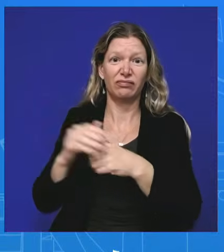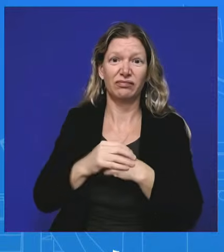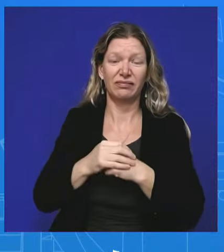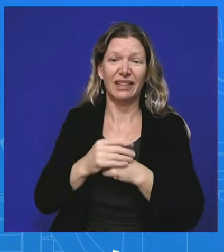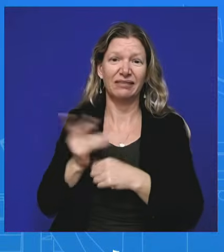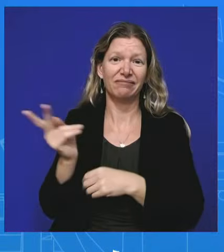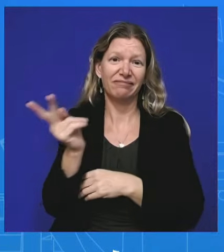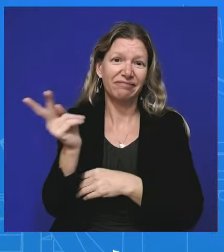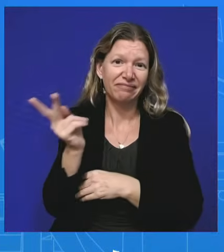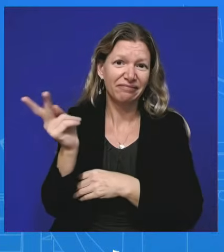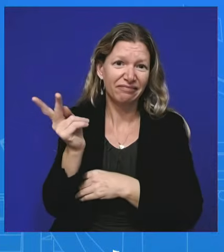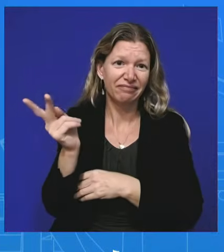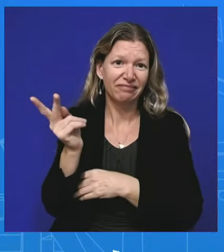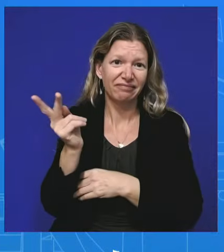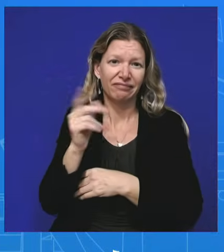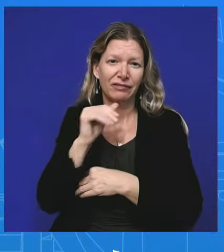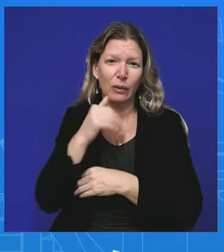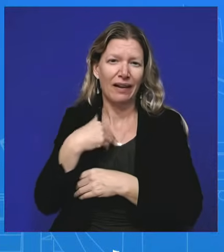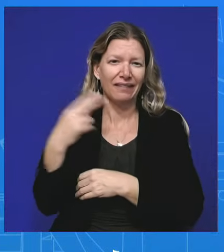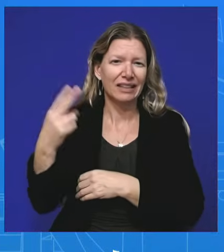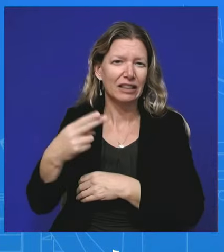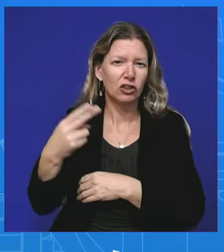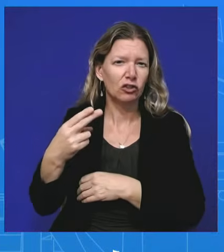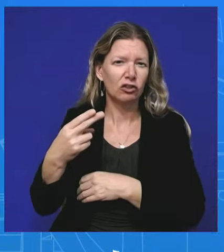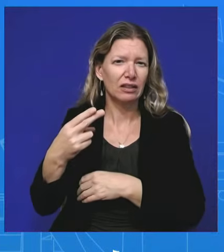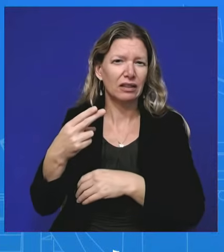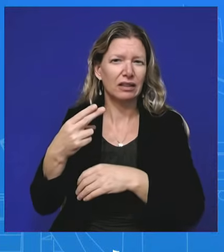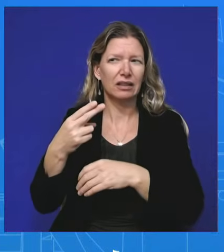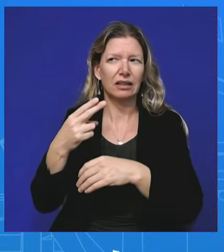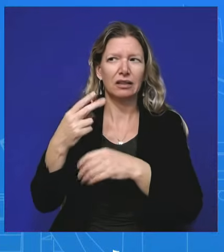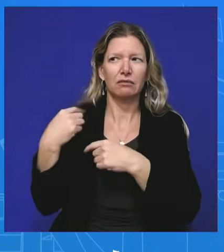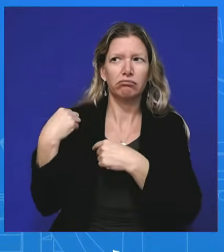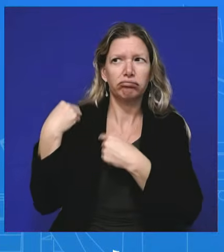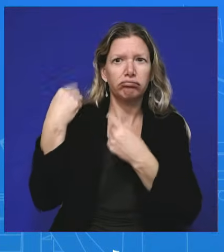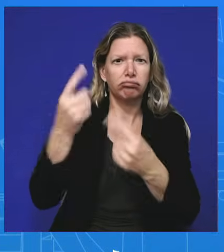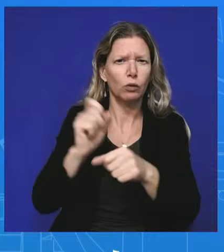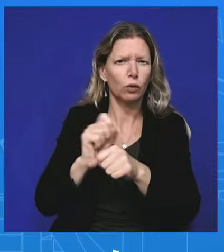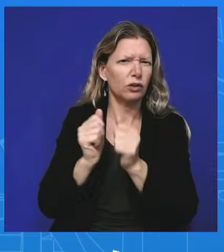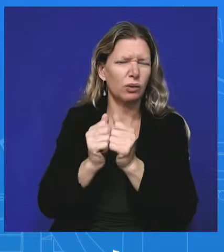and officials in both governments that -- that aren't necessarily all that trustful of the other.